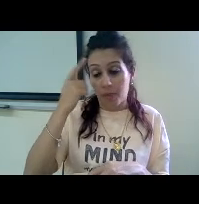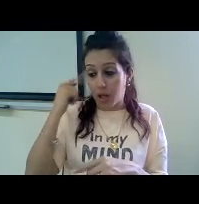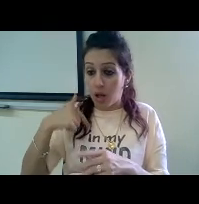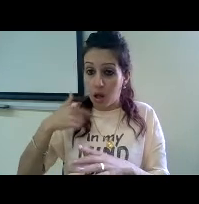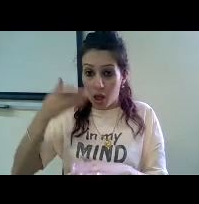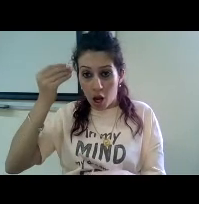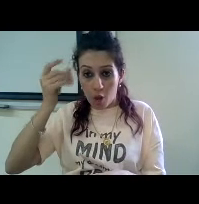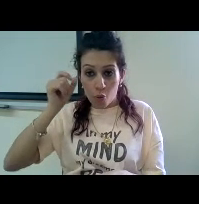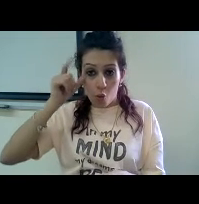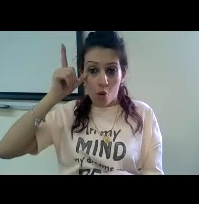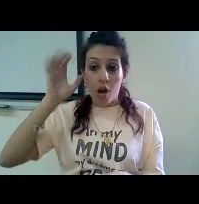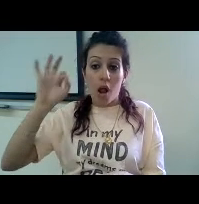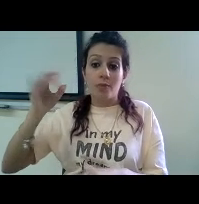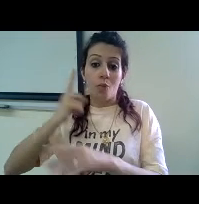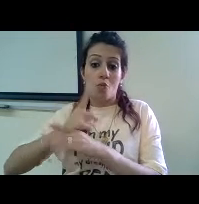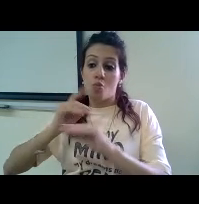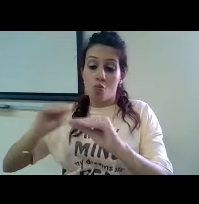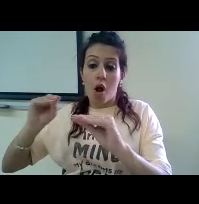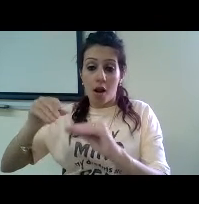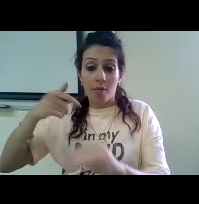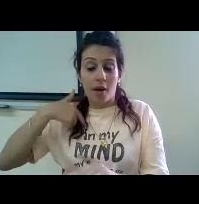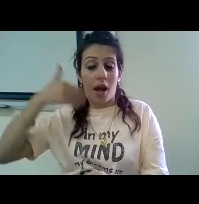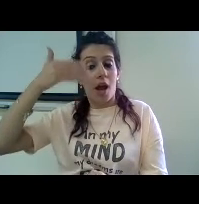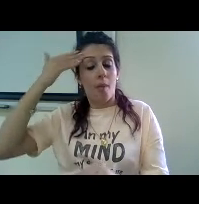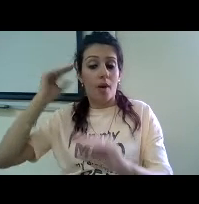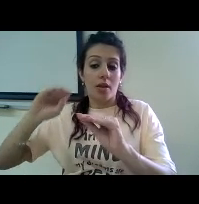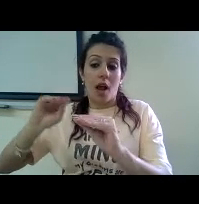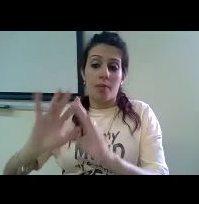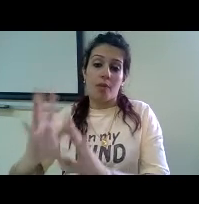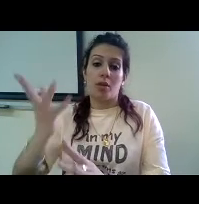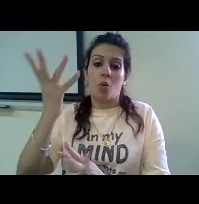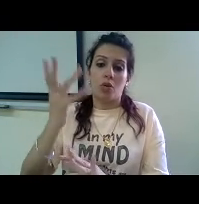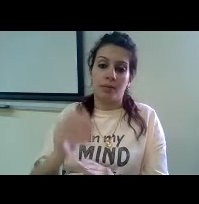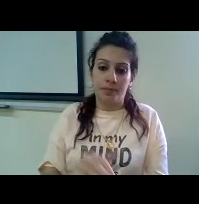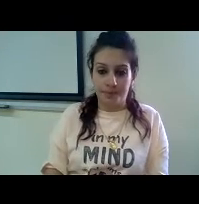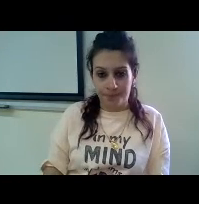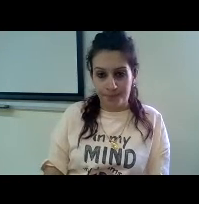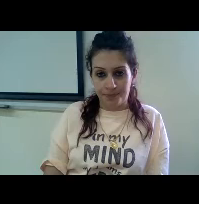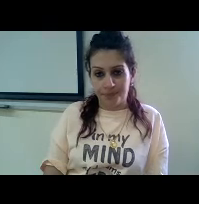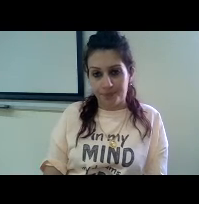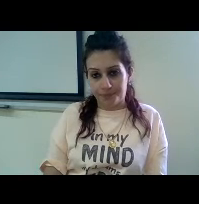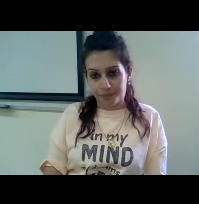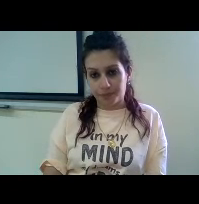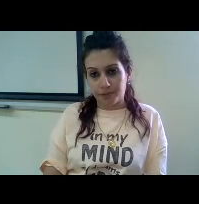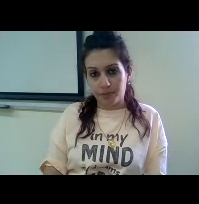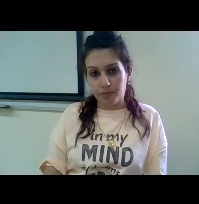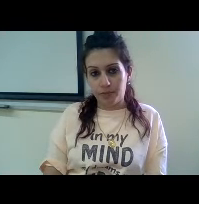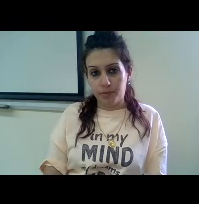the family needs in order to support their kids. So.